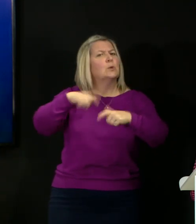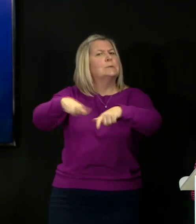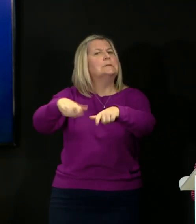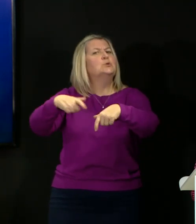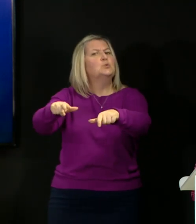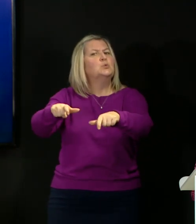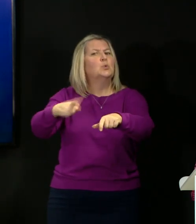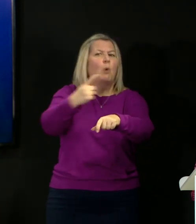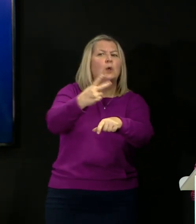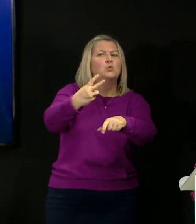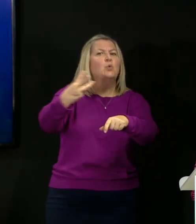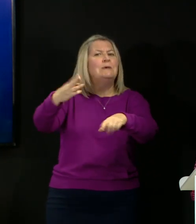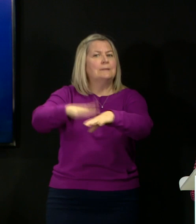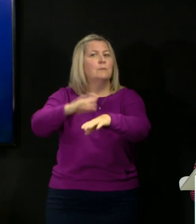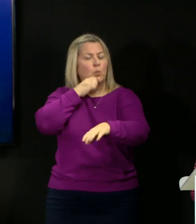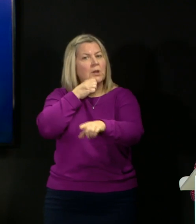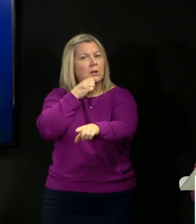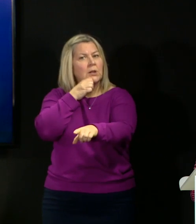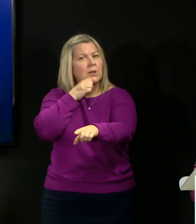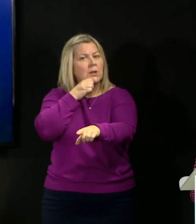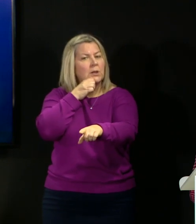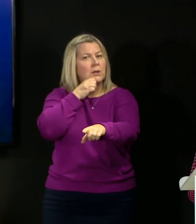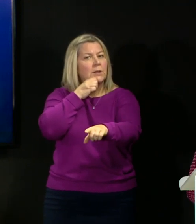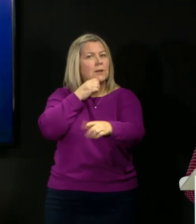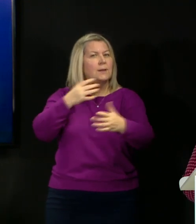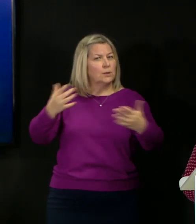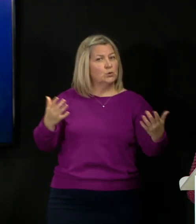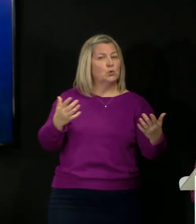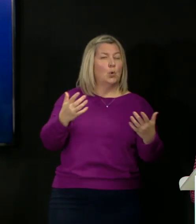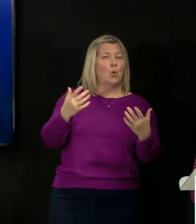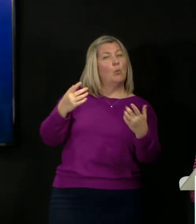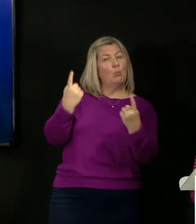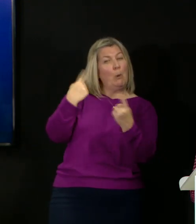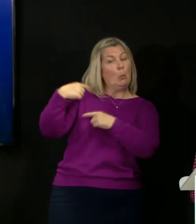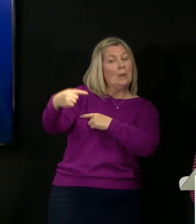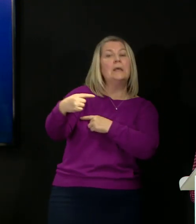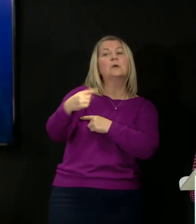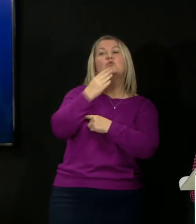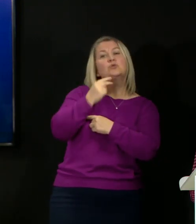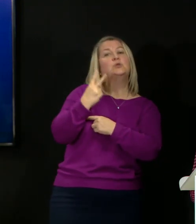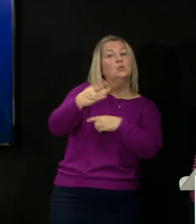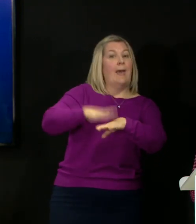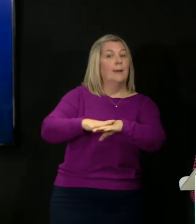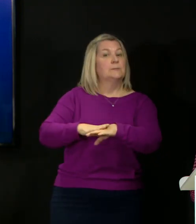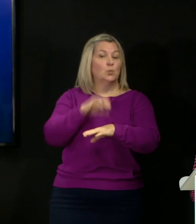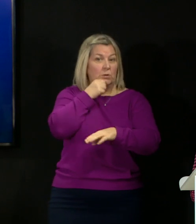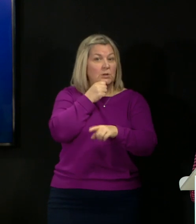advice is that it would be, broadly speaking, twice in any week, so testing in those situations